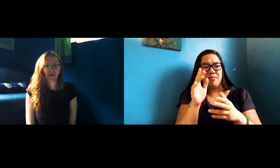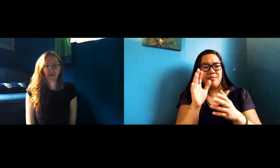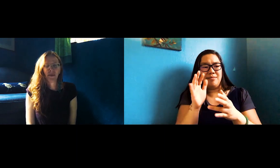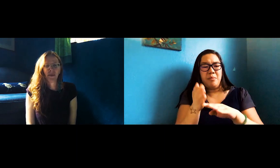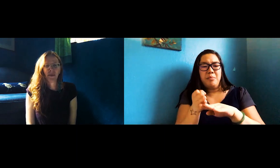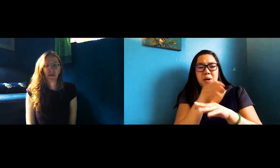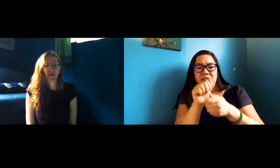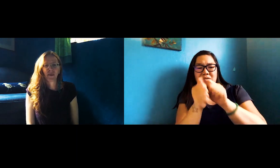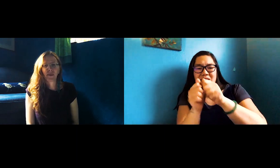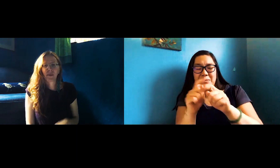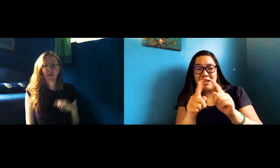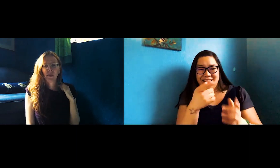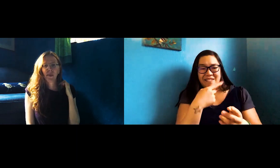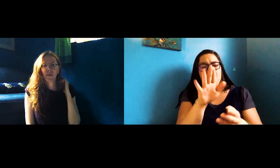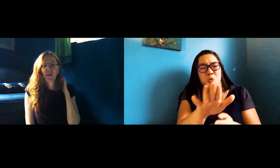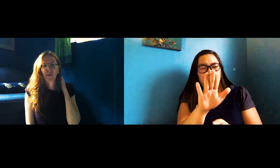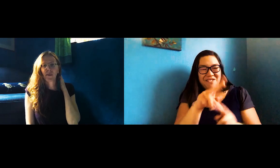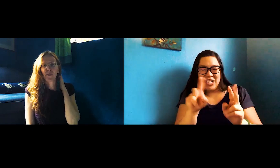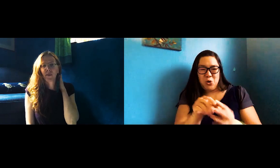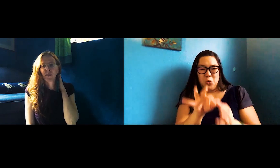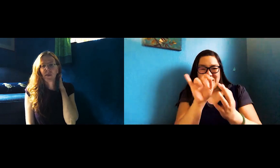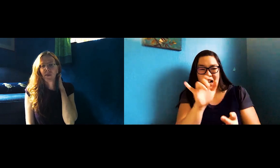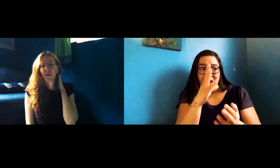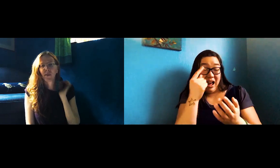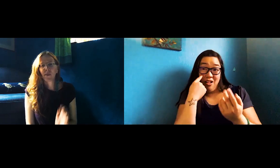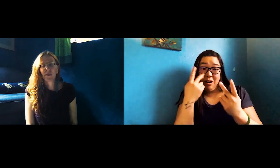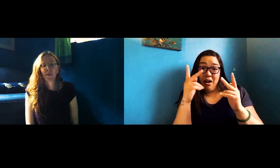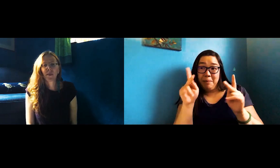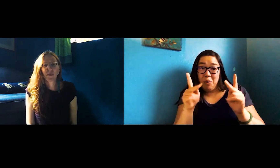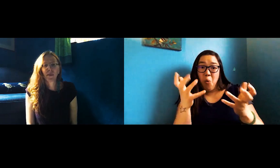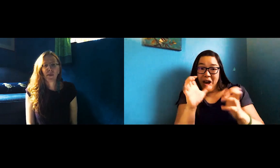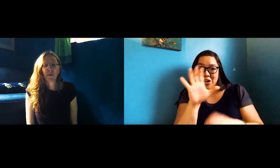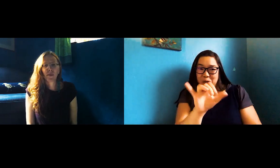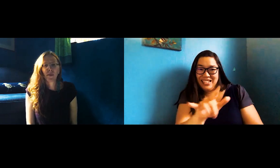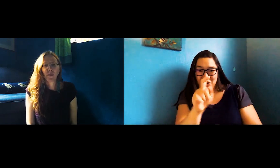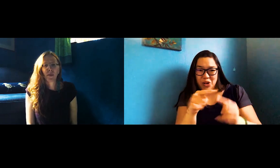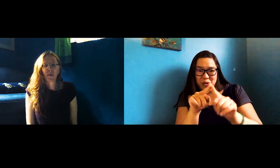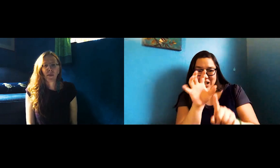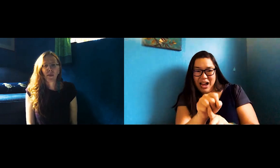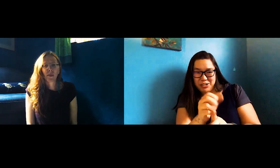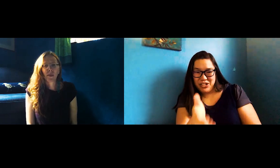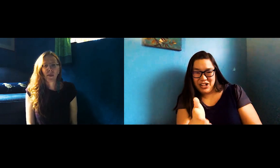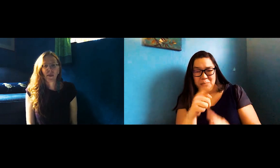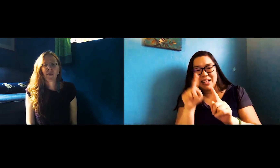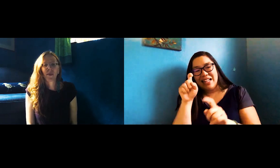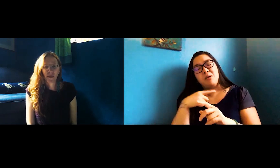and I think that people just want to make themselves better at their craft, and you have a very unique style. People want what you have. People see what you're capturing.